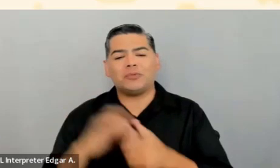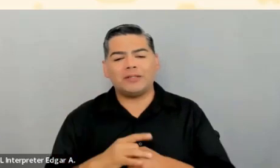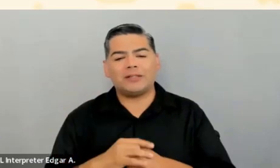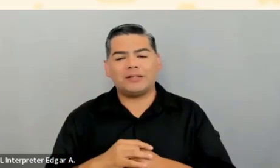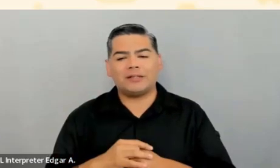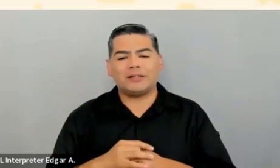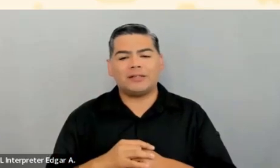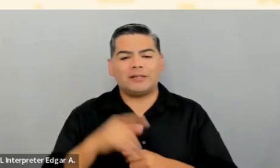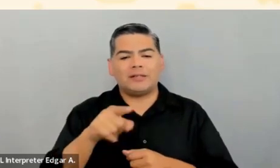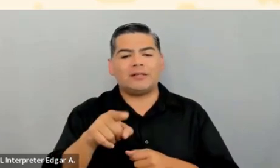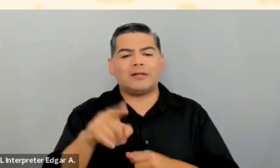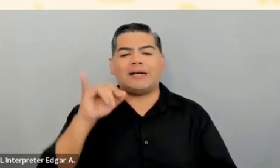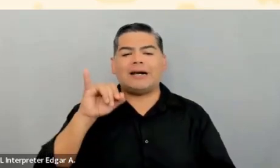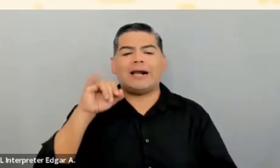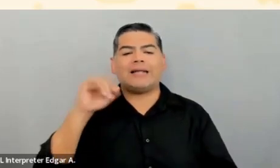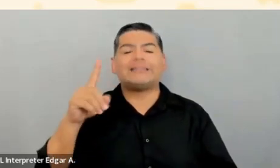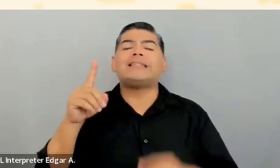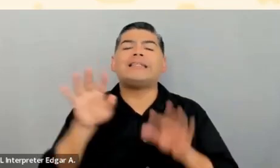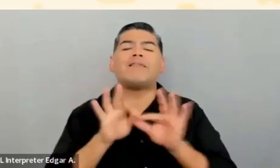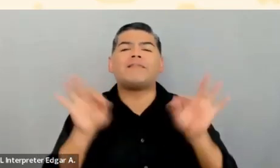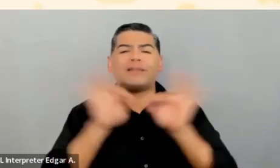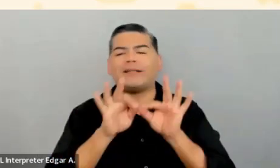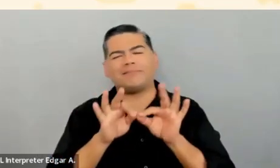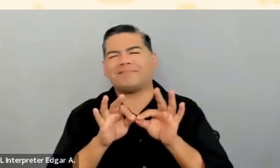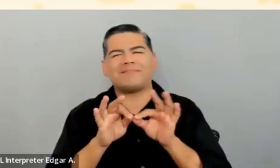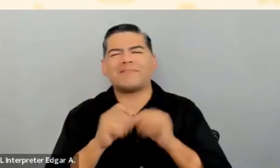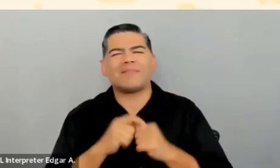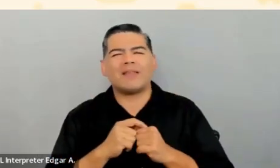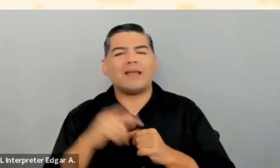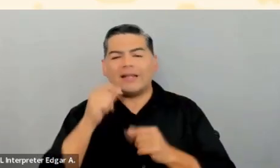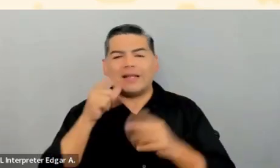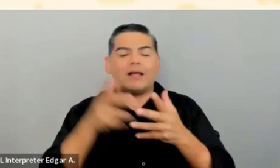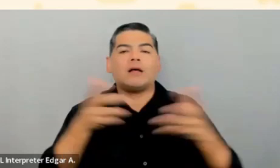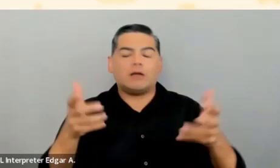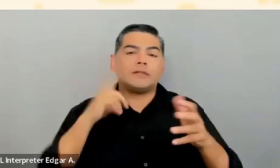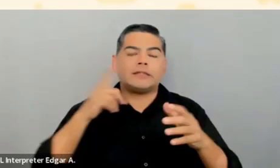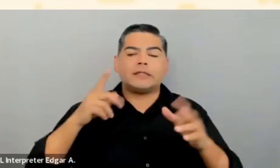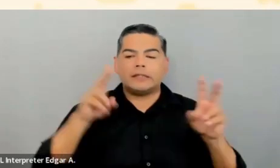The ID value is not always an issue. That's why it's categorized here in Axis minor.